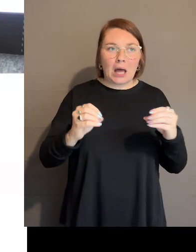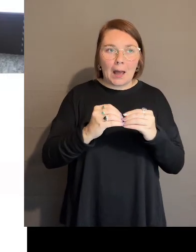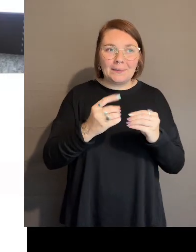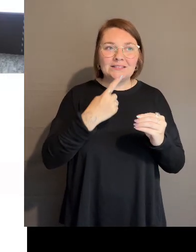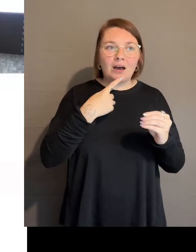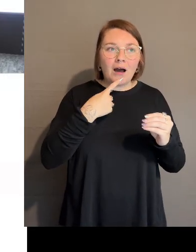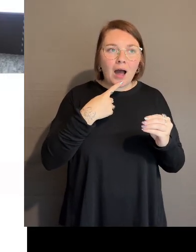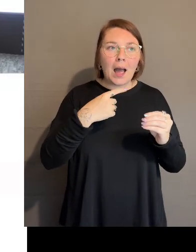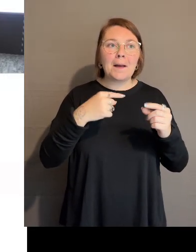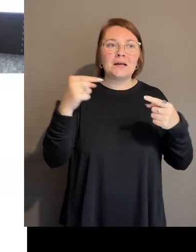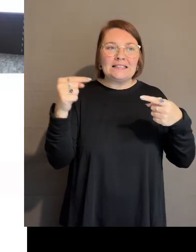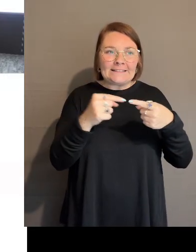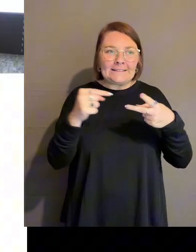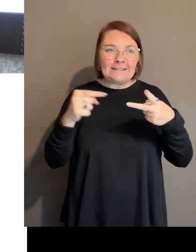This is the gross motor function.